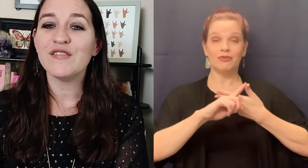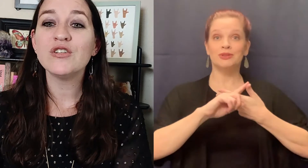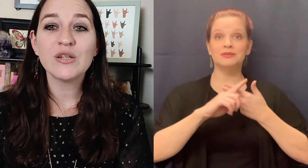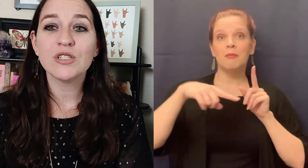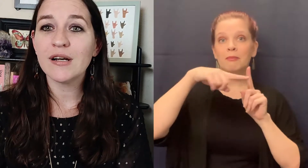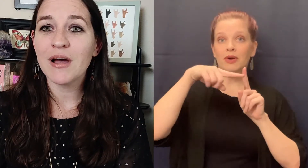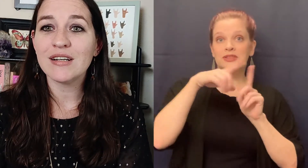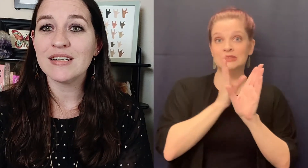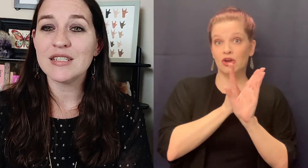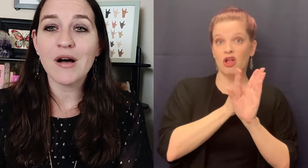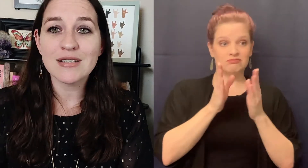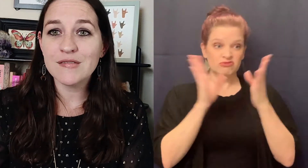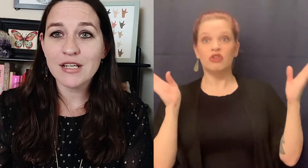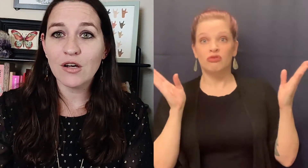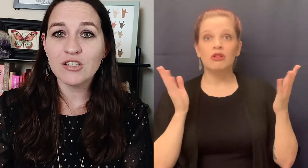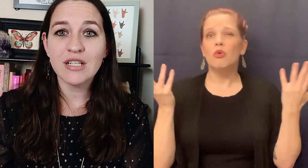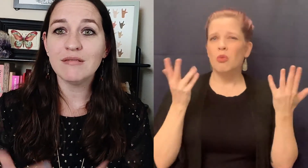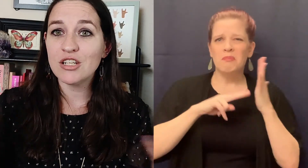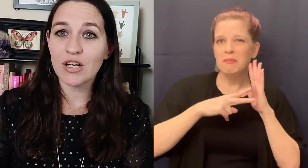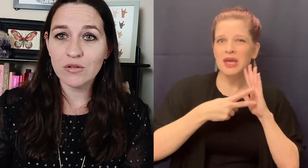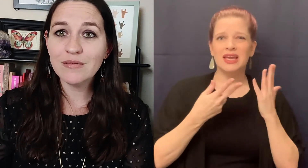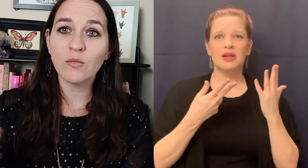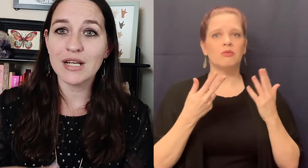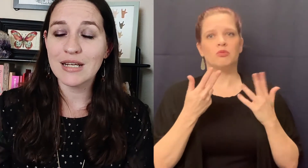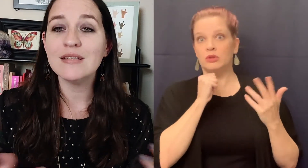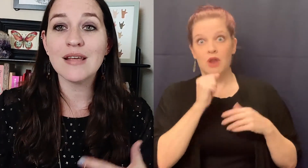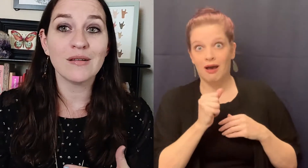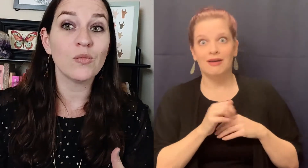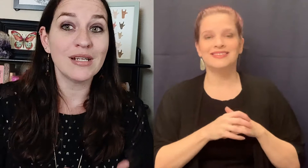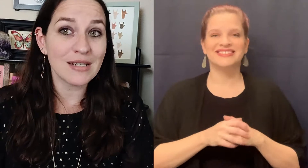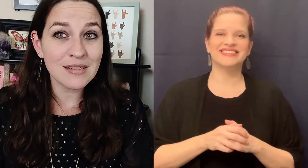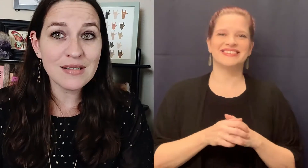The first thing we'll talk about is positive psychology in general, what it is and what it isn't.